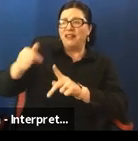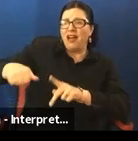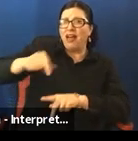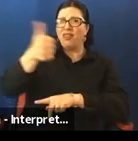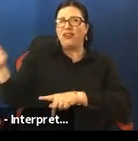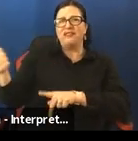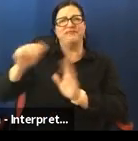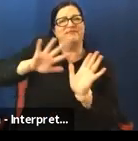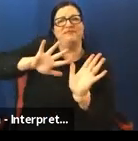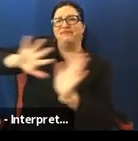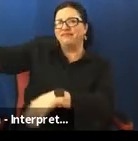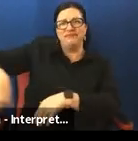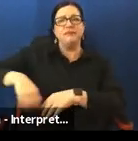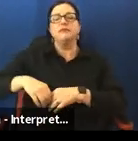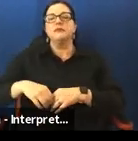Jason Williams: So we need to help them feel safe, so they can think ahead.